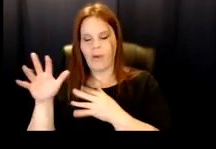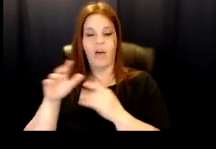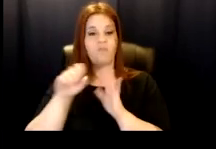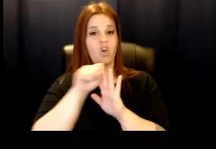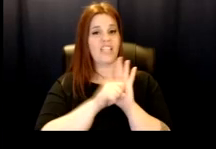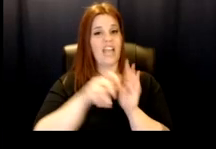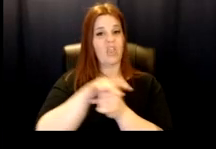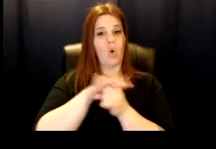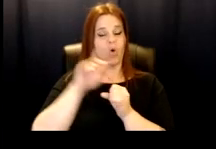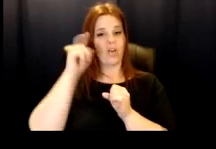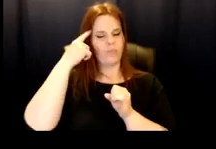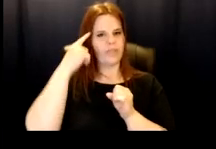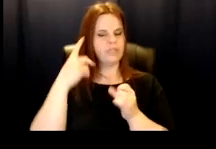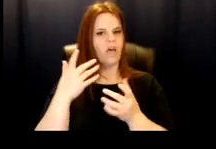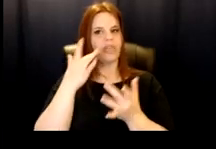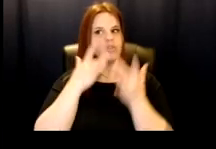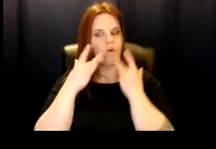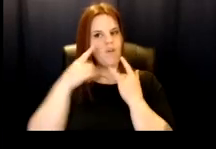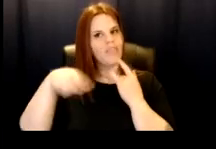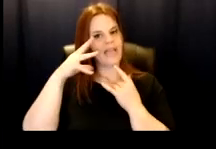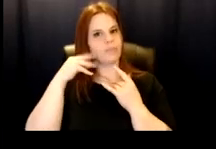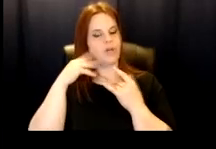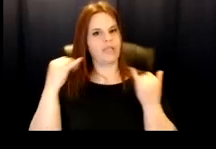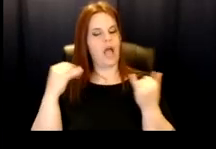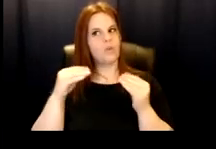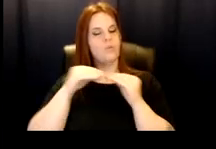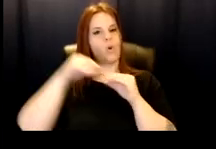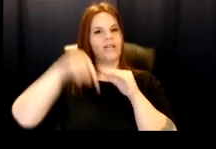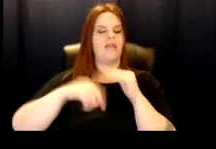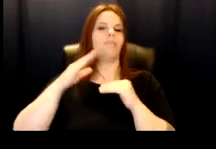are experiencing this year is much deeper than shortfalls they experience in any year